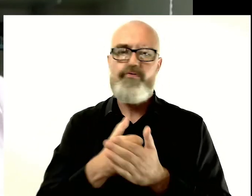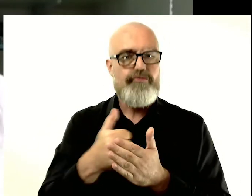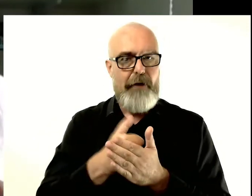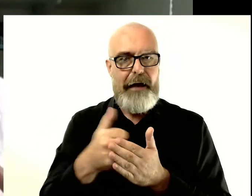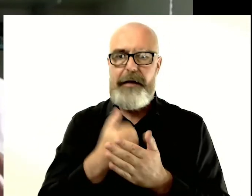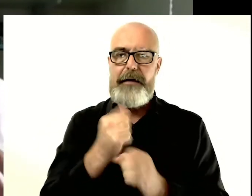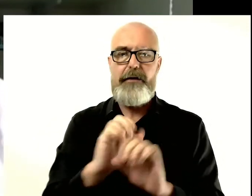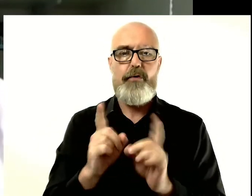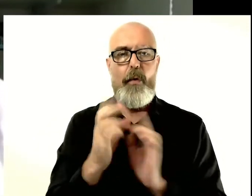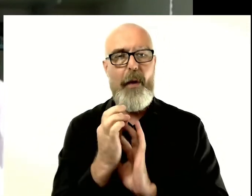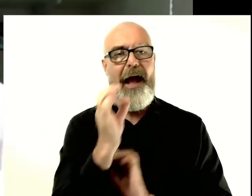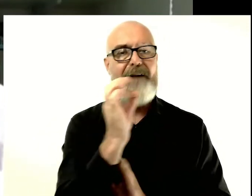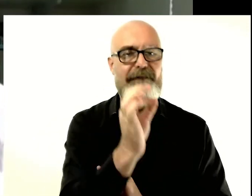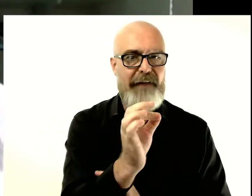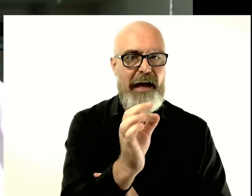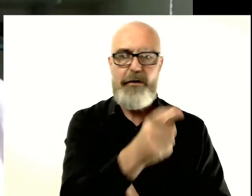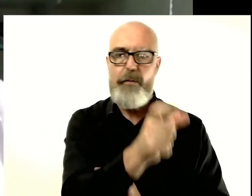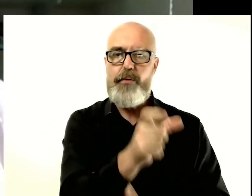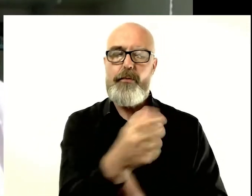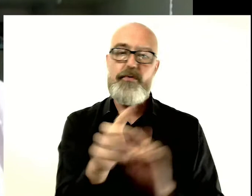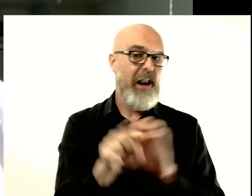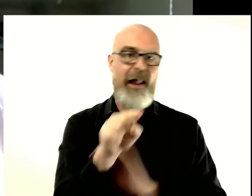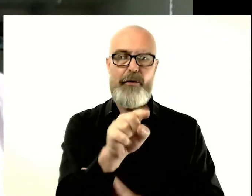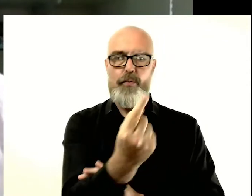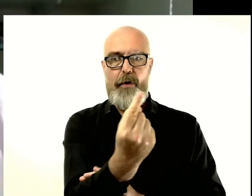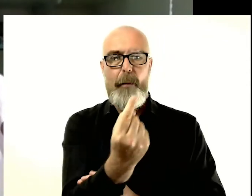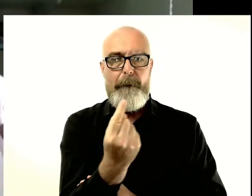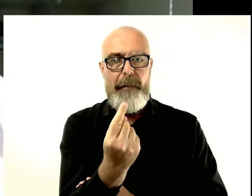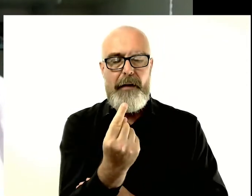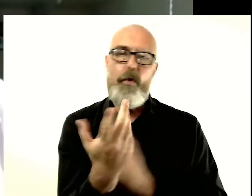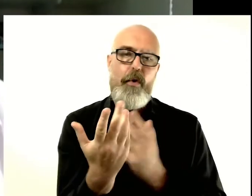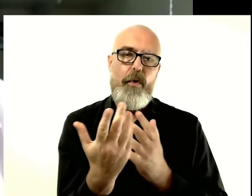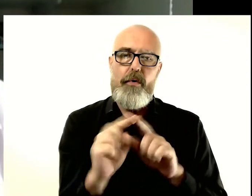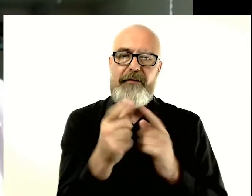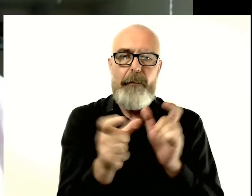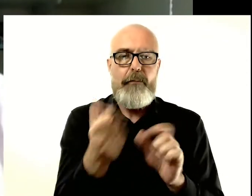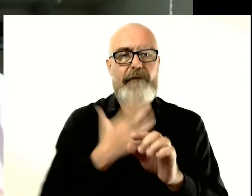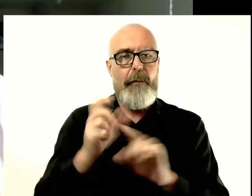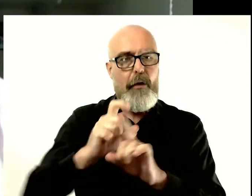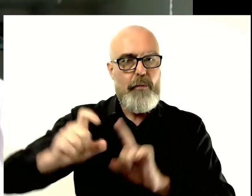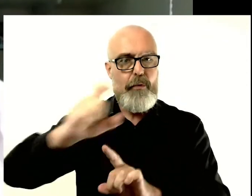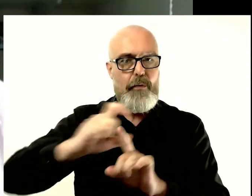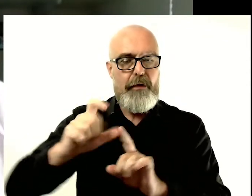but what we do very frequently is invite